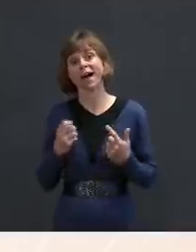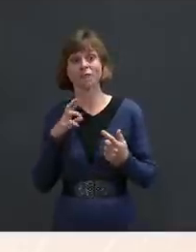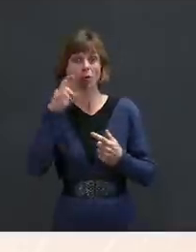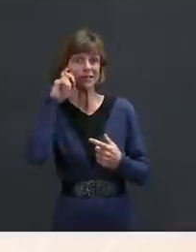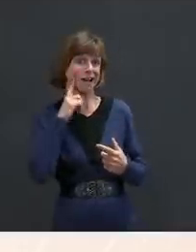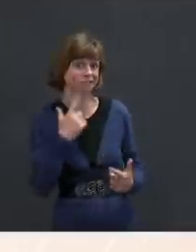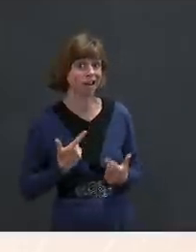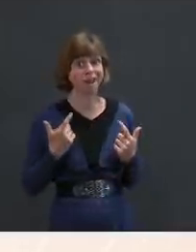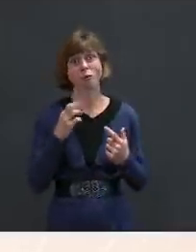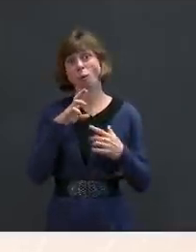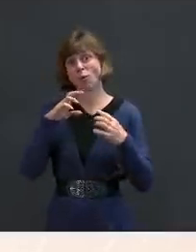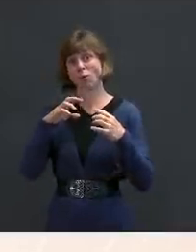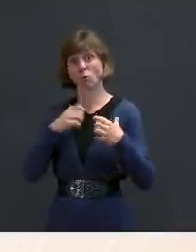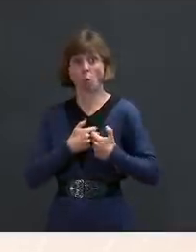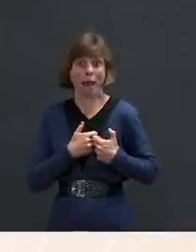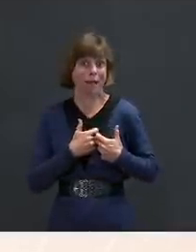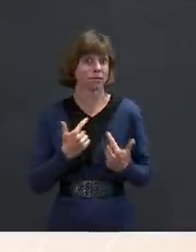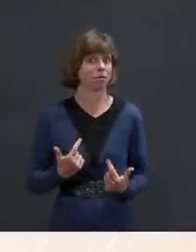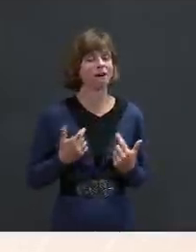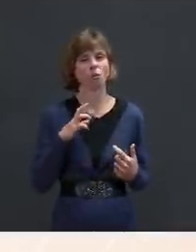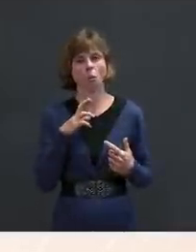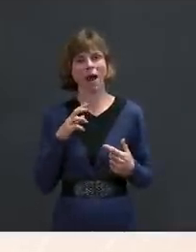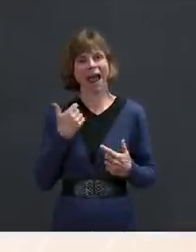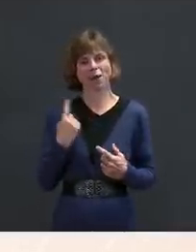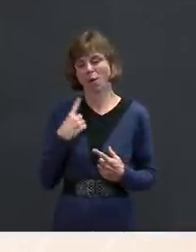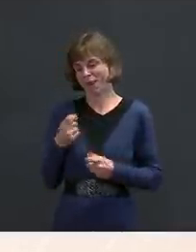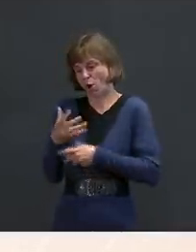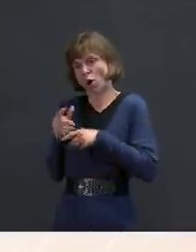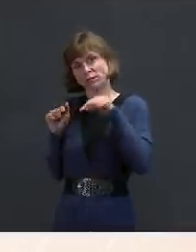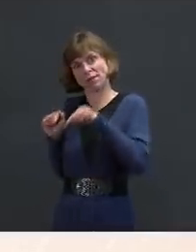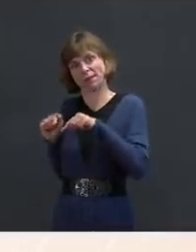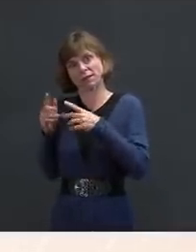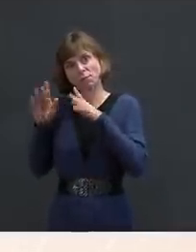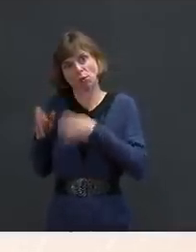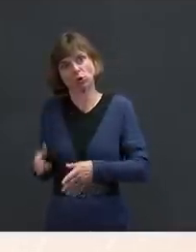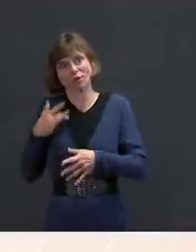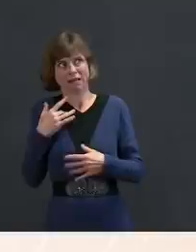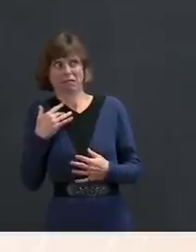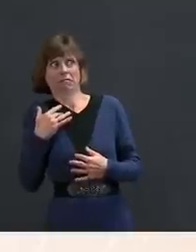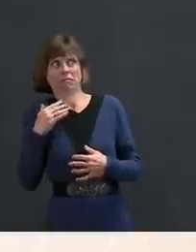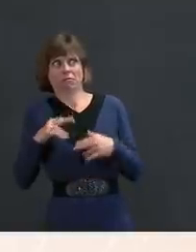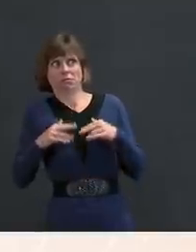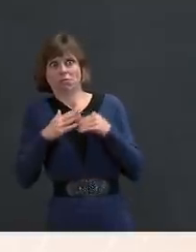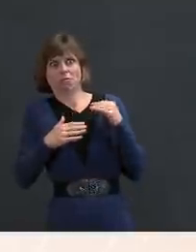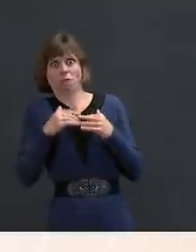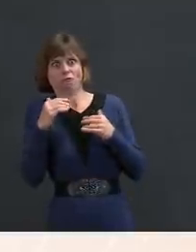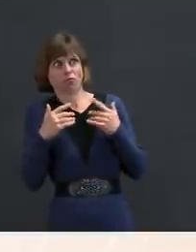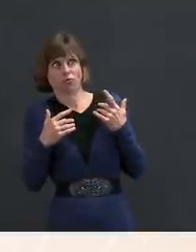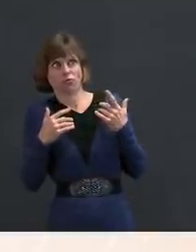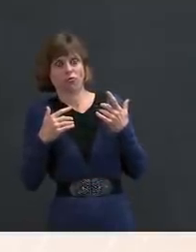or anything that makes someone feel uncomfortable, especially in a subordinate relationship with someone in power --